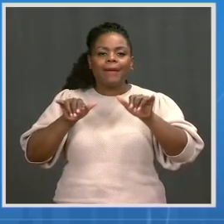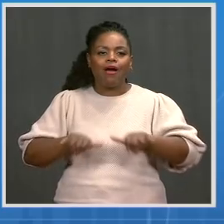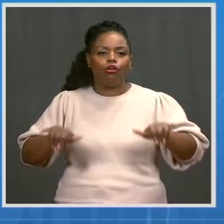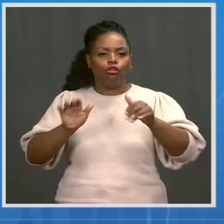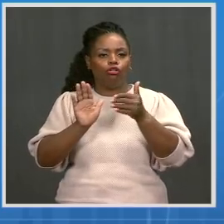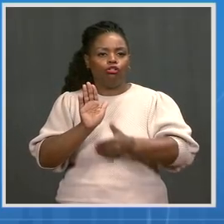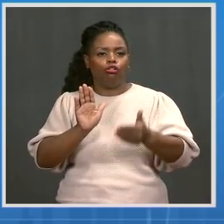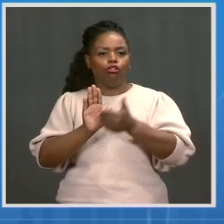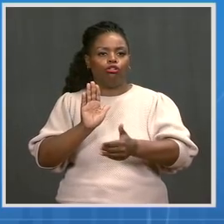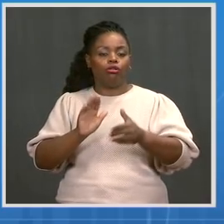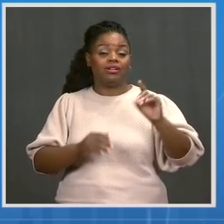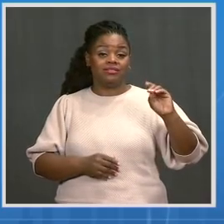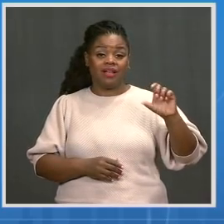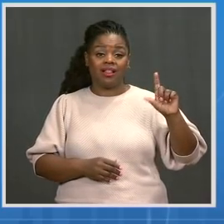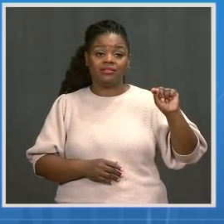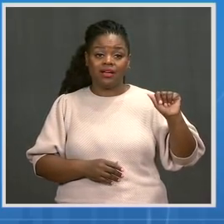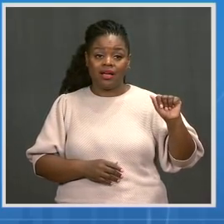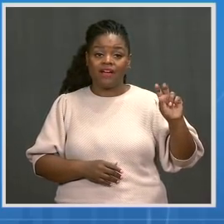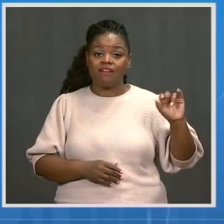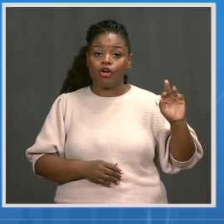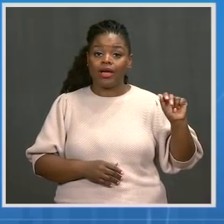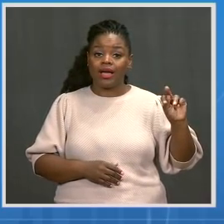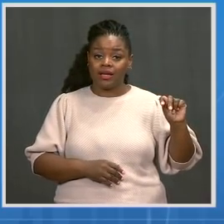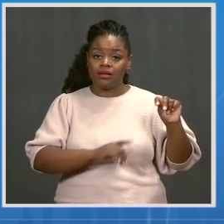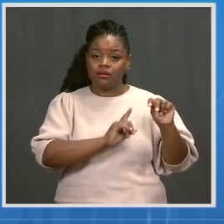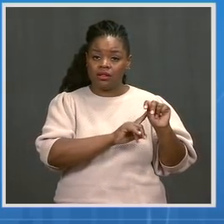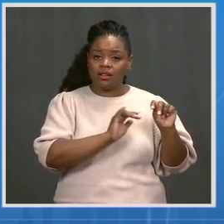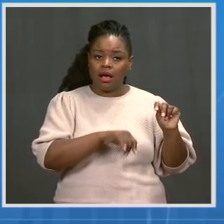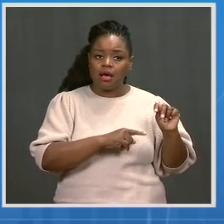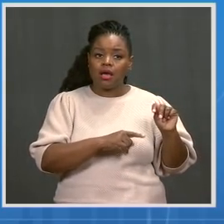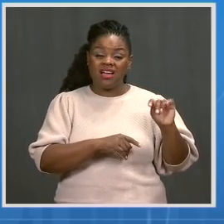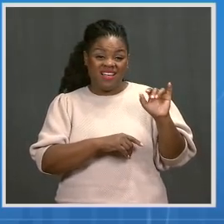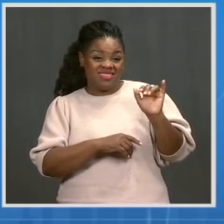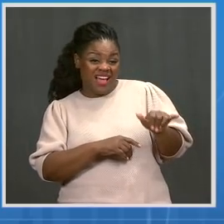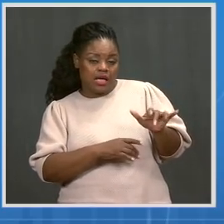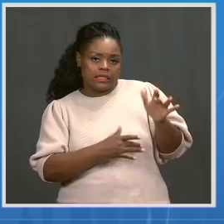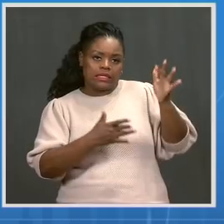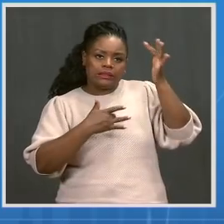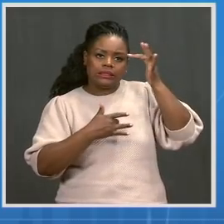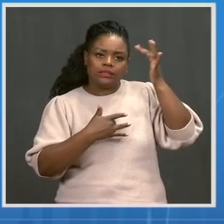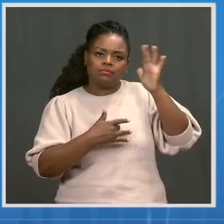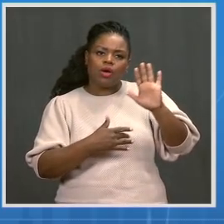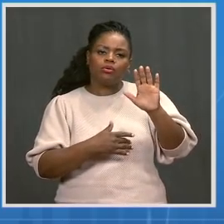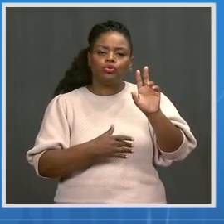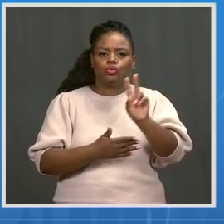with a doubling time of about two weeks if you look from the May 8th with 1.2,